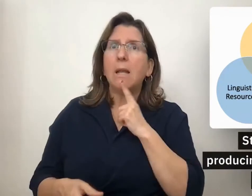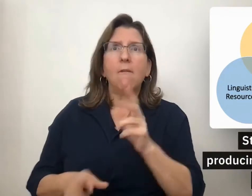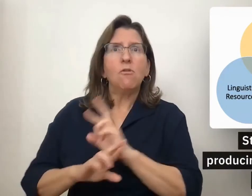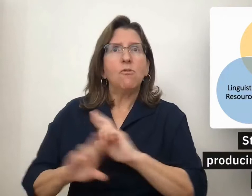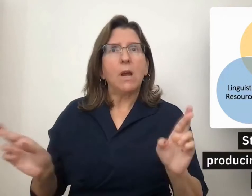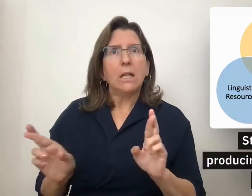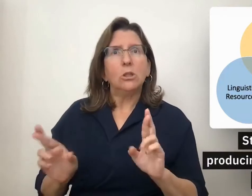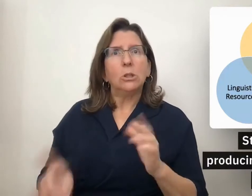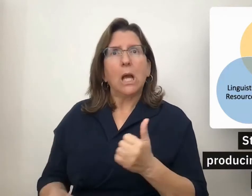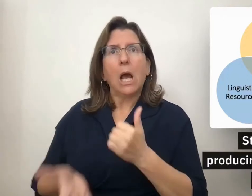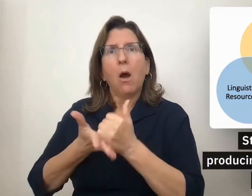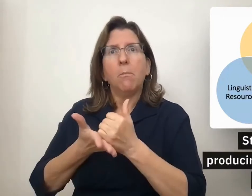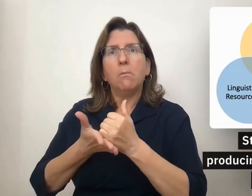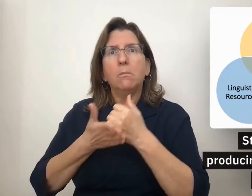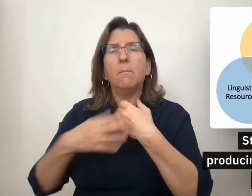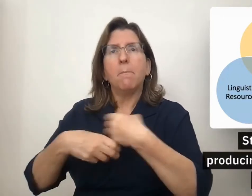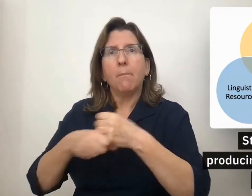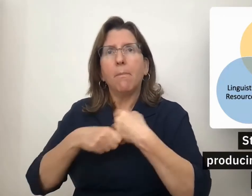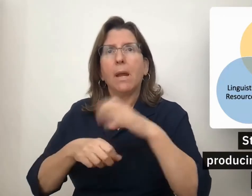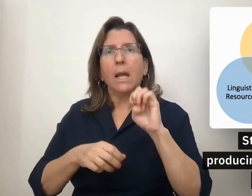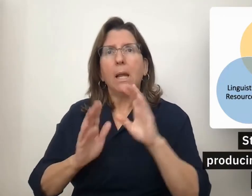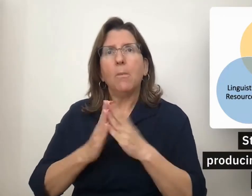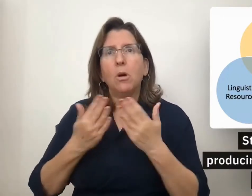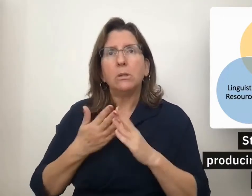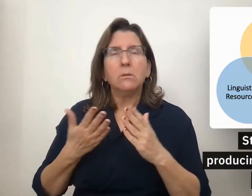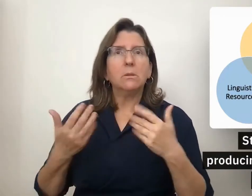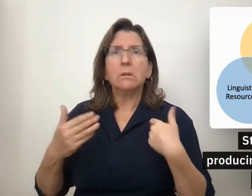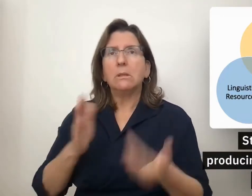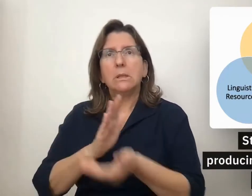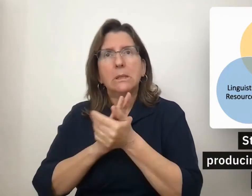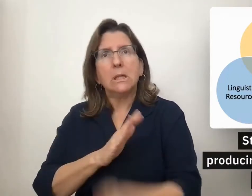Where are the deaf community members that can support the ebook creation process?